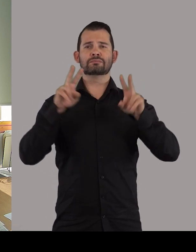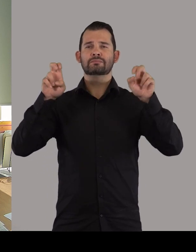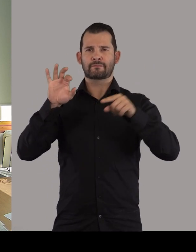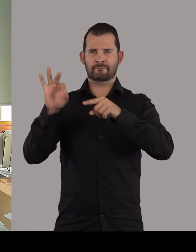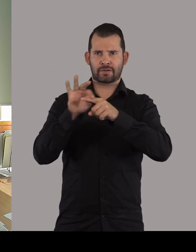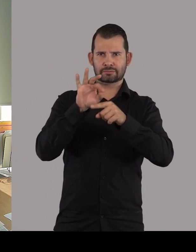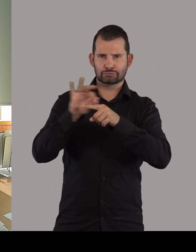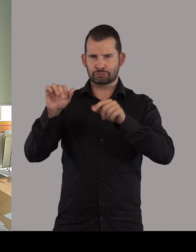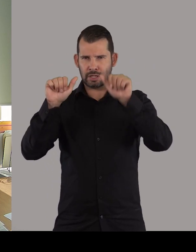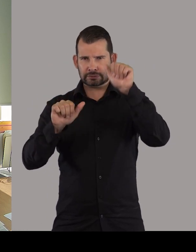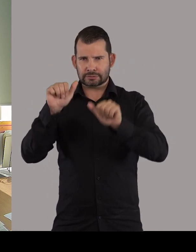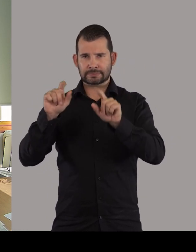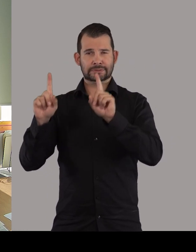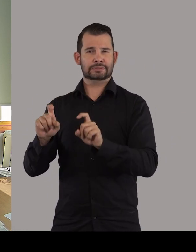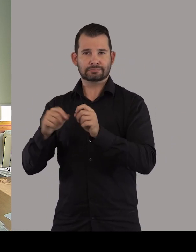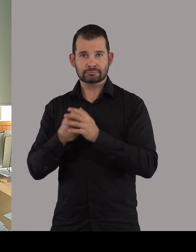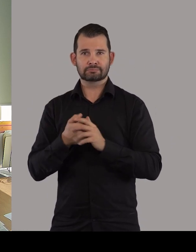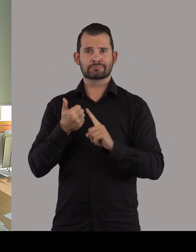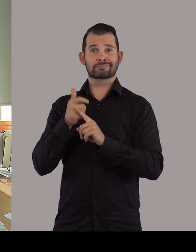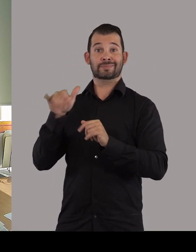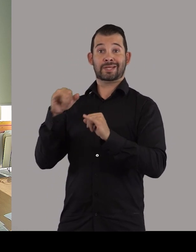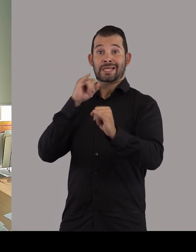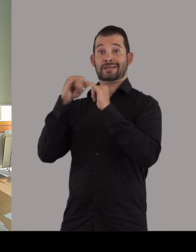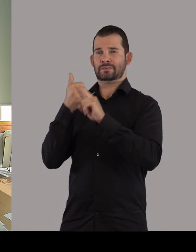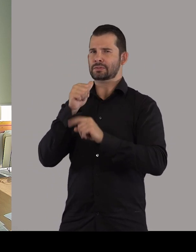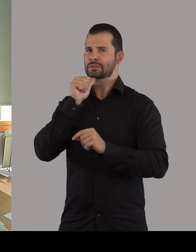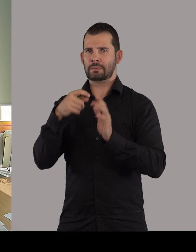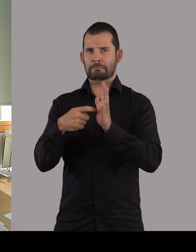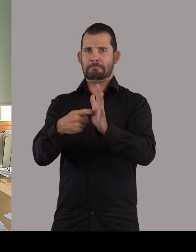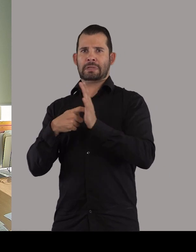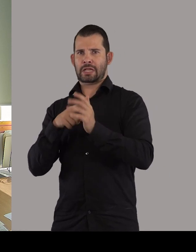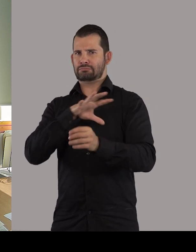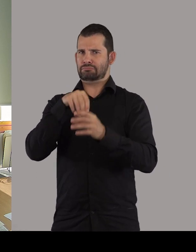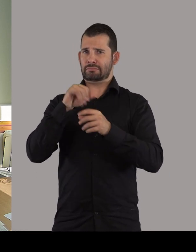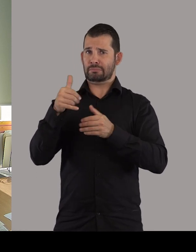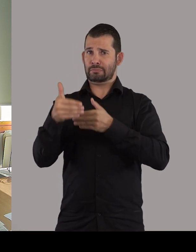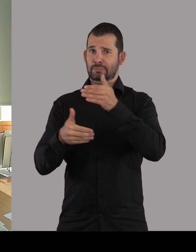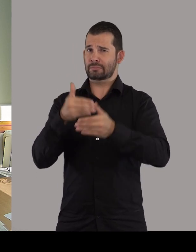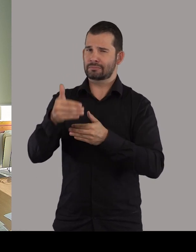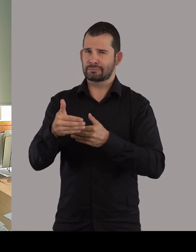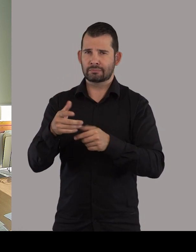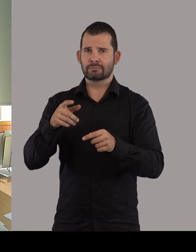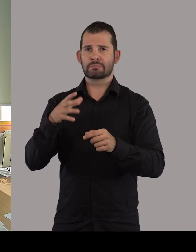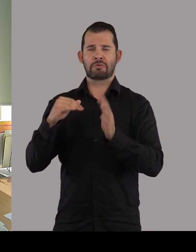called a "Functional Assessment" test. This interview is not a mandatory part of the process